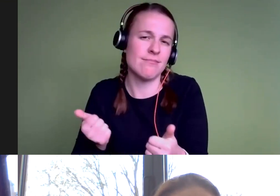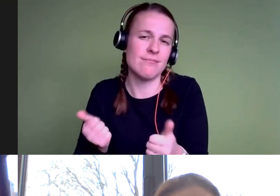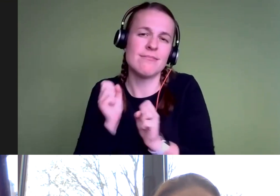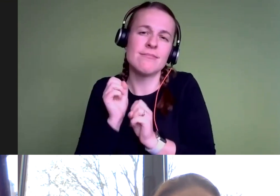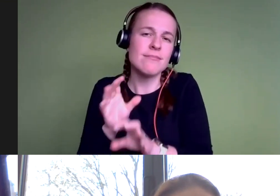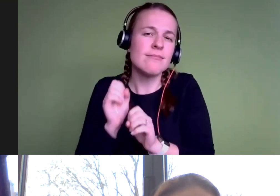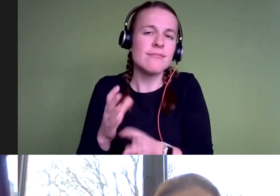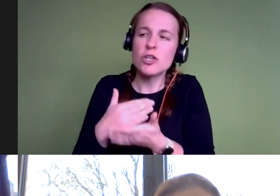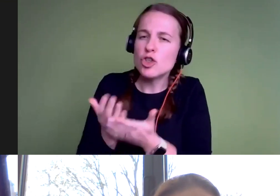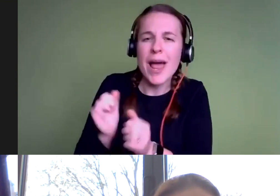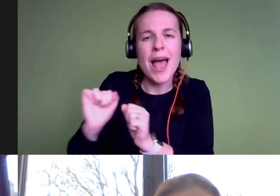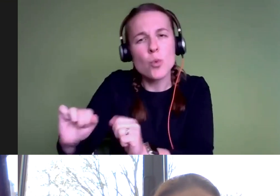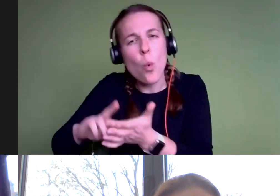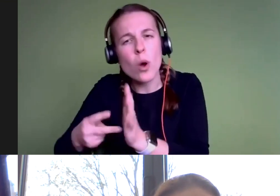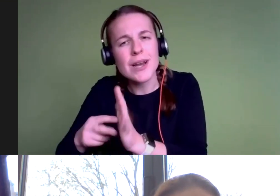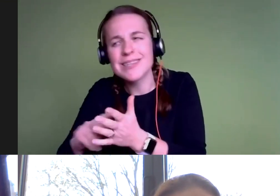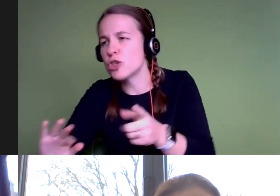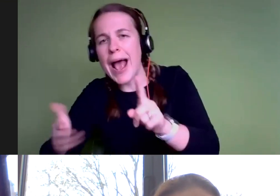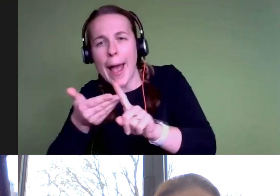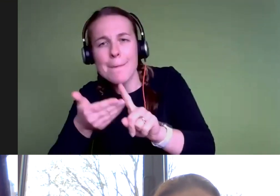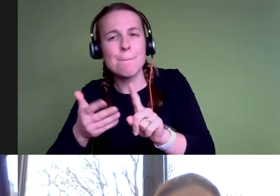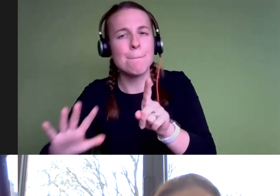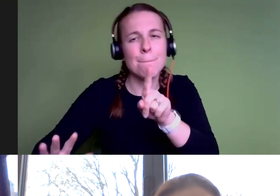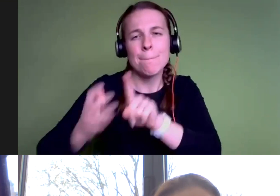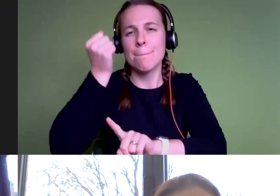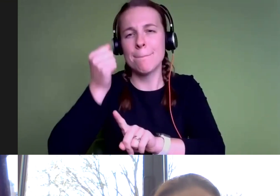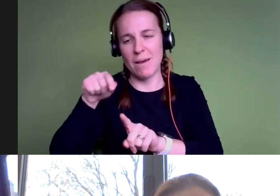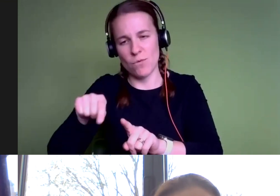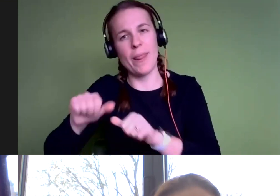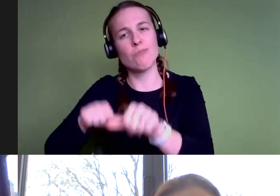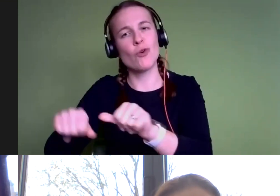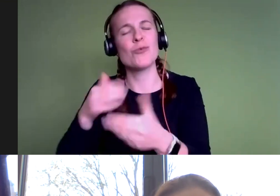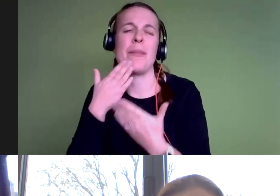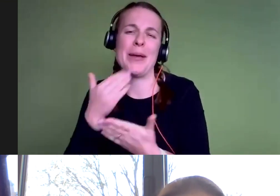delivering a whole range of activities and get everyone into green care, and enjoying the